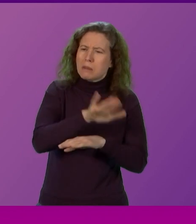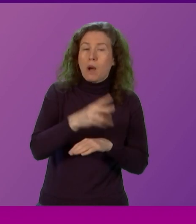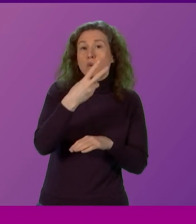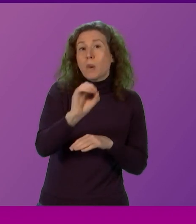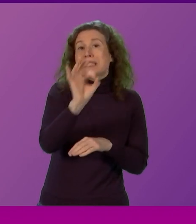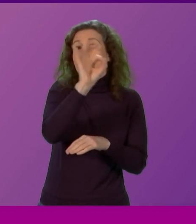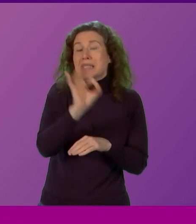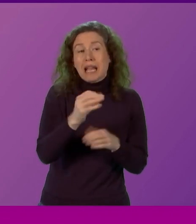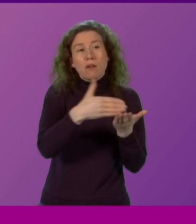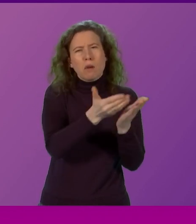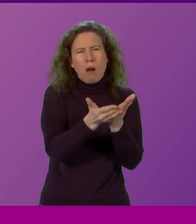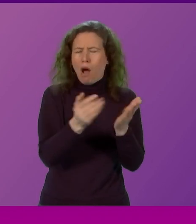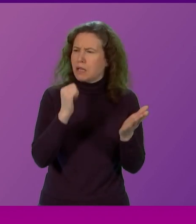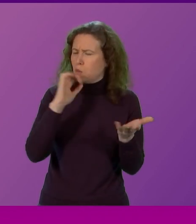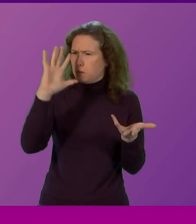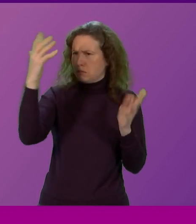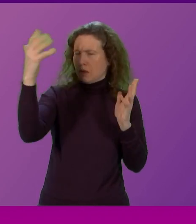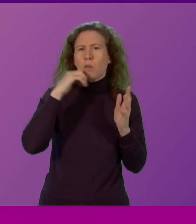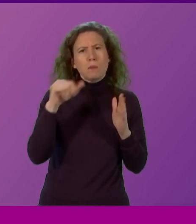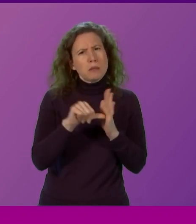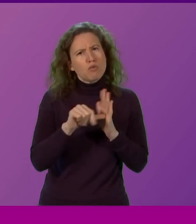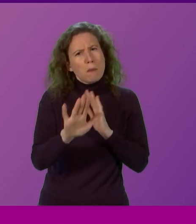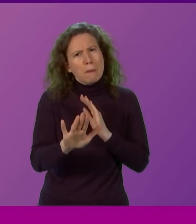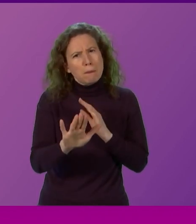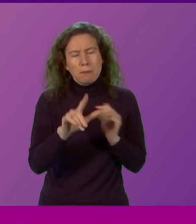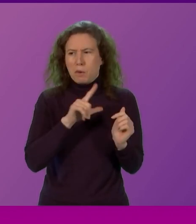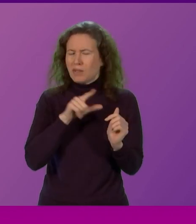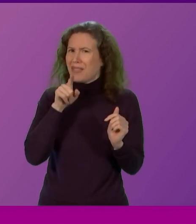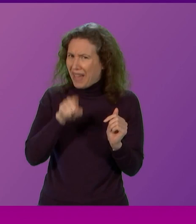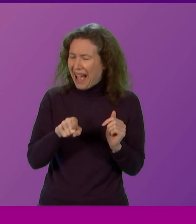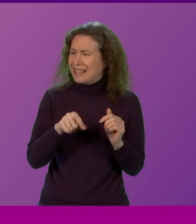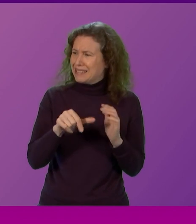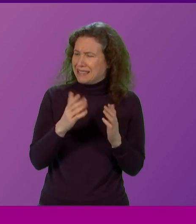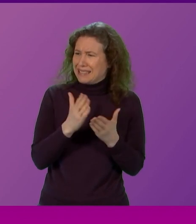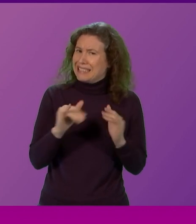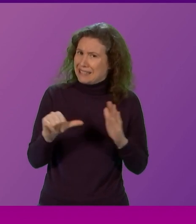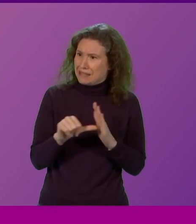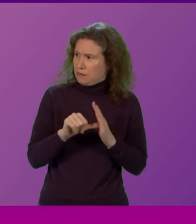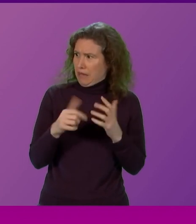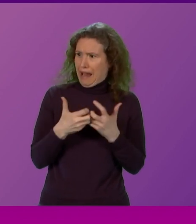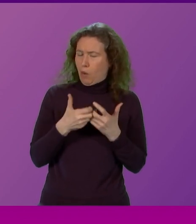the market—that would be a problem, because that would be a seriously problematic way of approaching this.